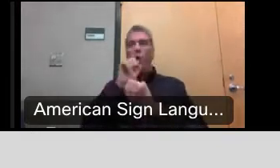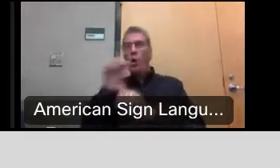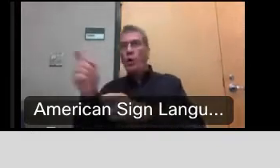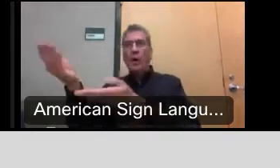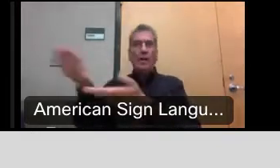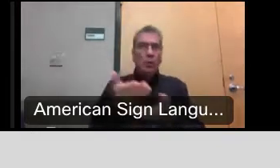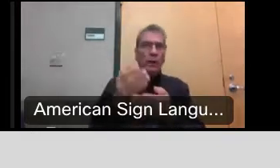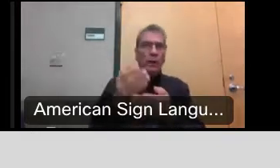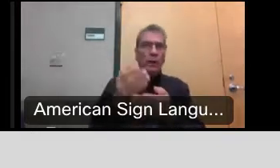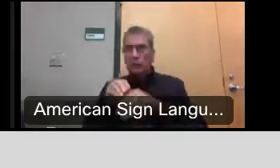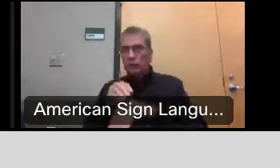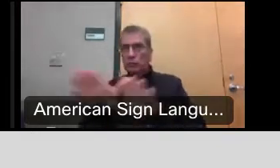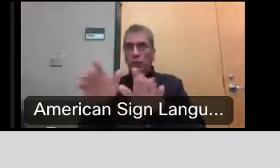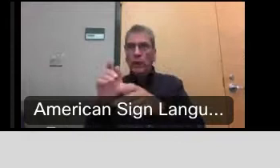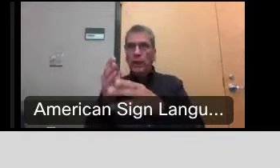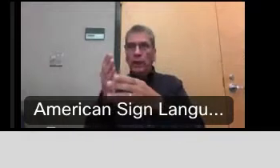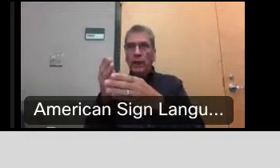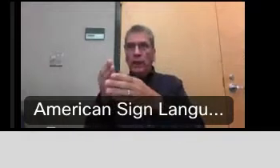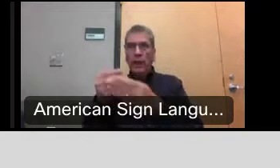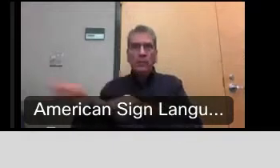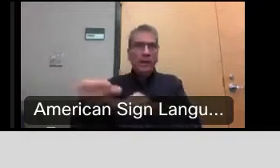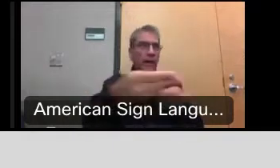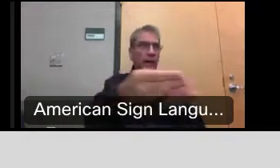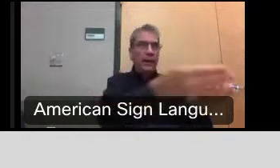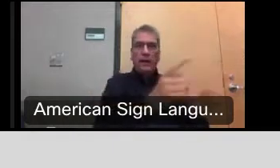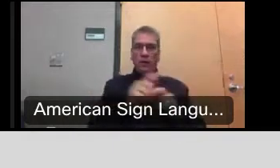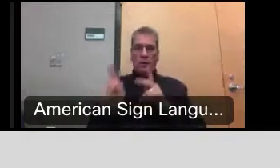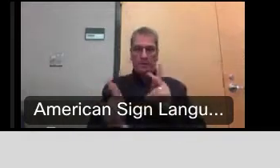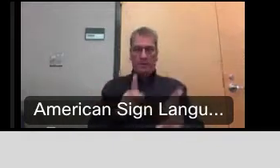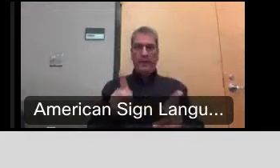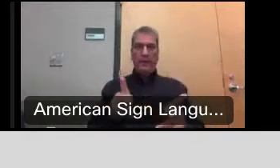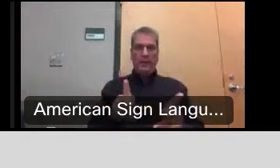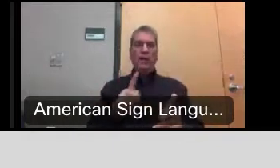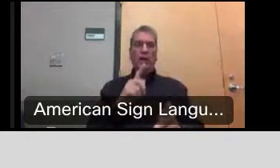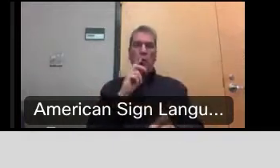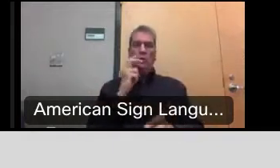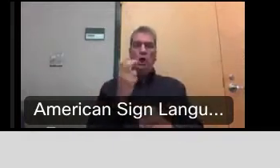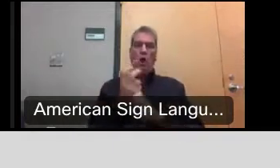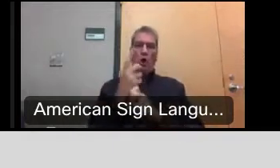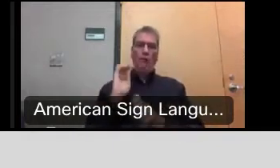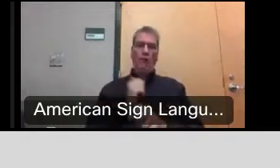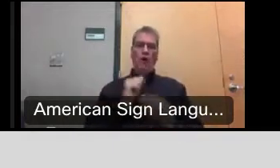That was very challenging, and I am especially proud of our agency of public health across